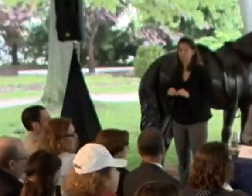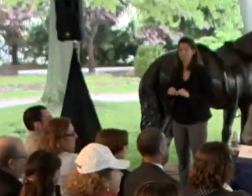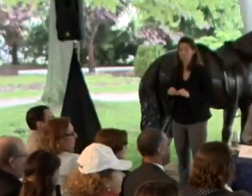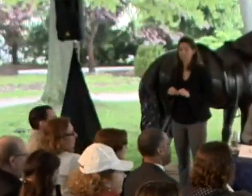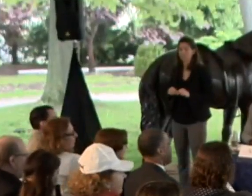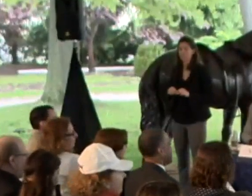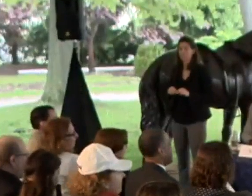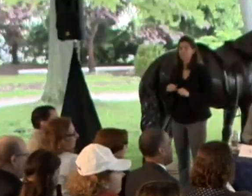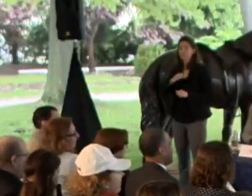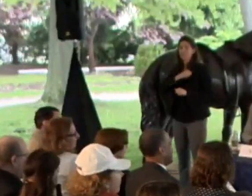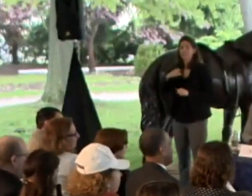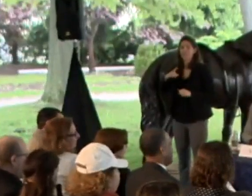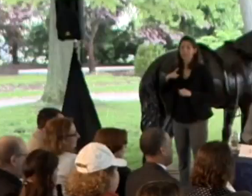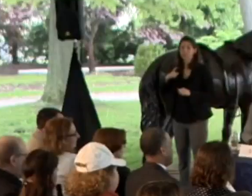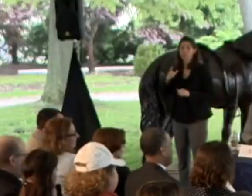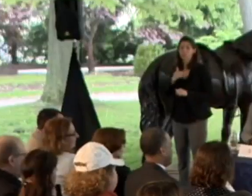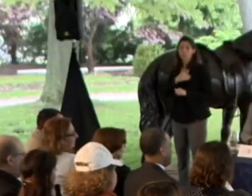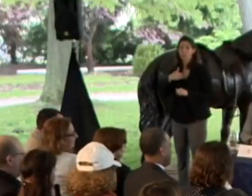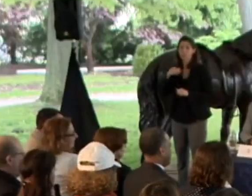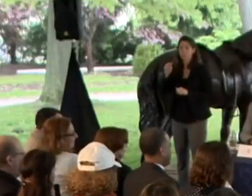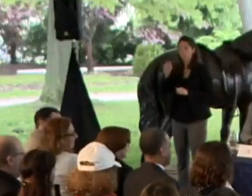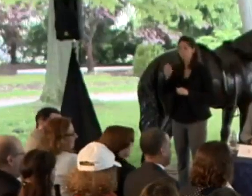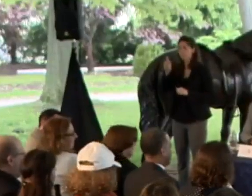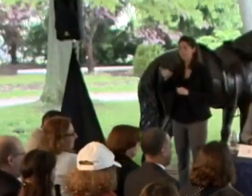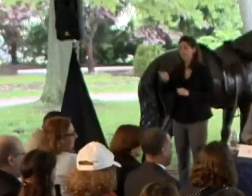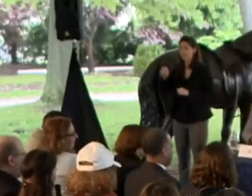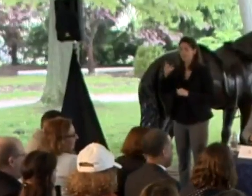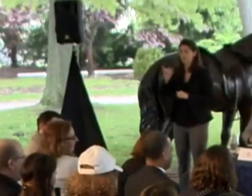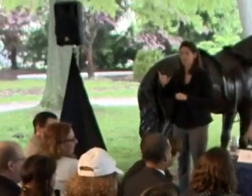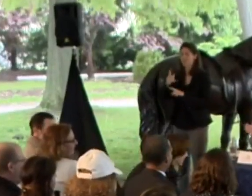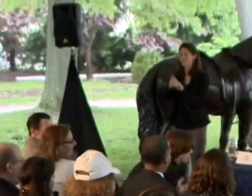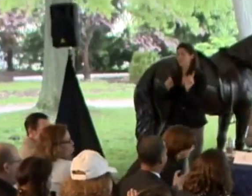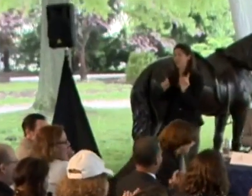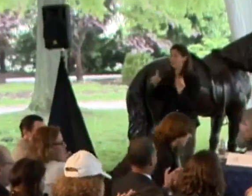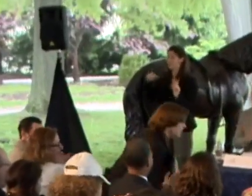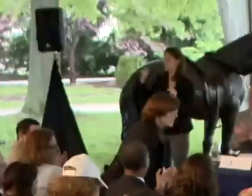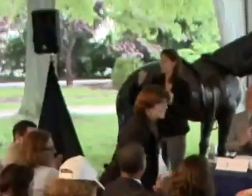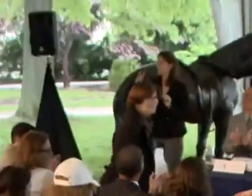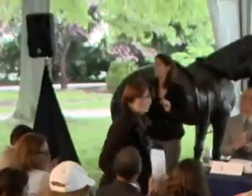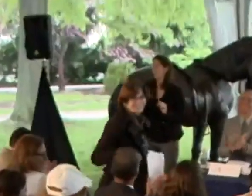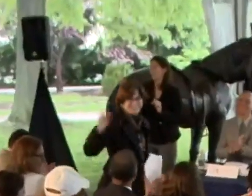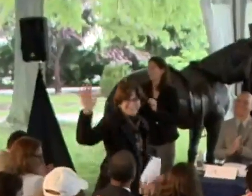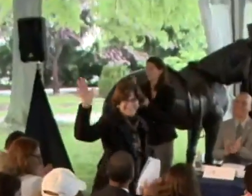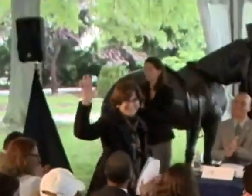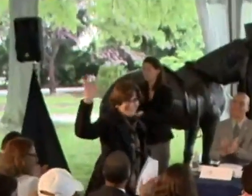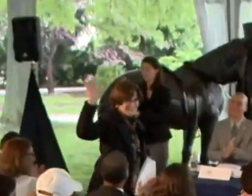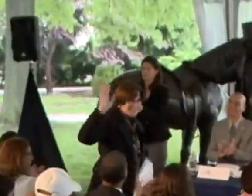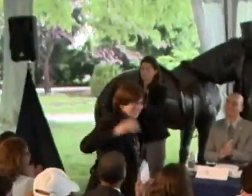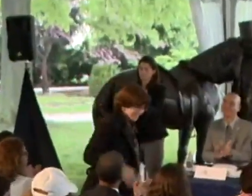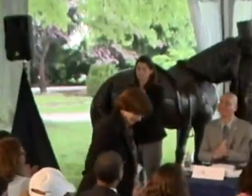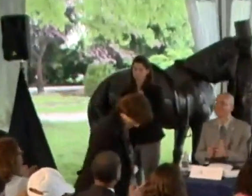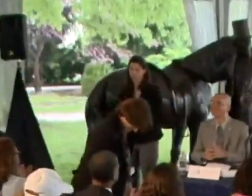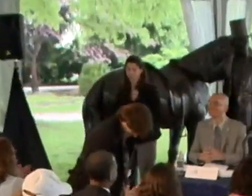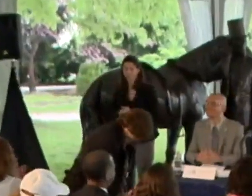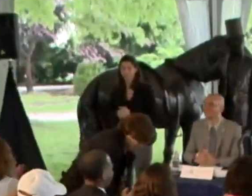BRODERICK, THE DEAN AT THE UNIVERSITY OF THE DISTRICT OF COLUMBIA LAW SCHOOL.